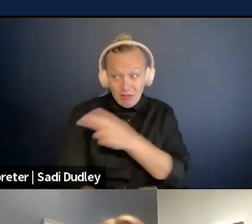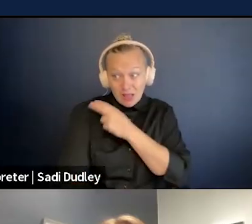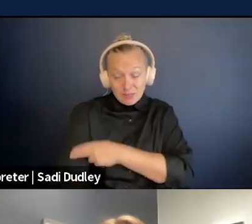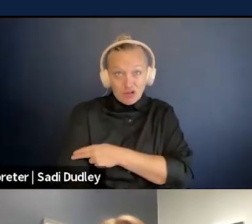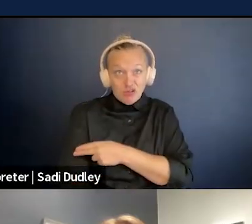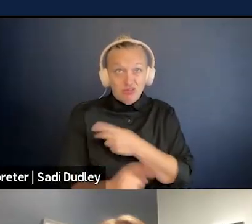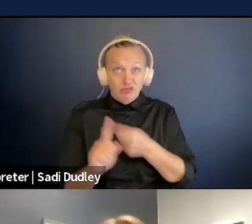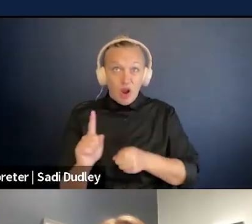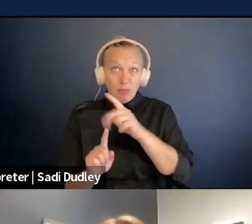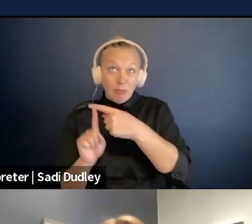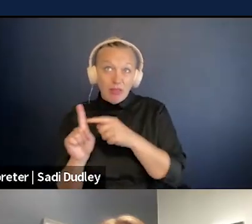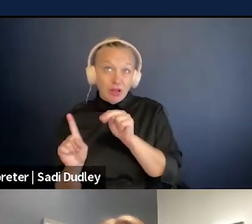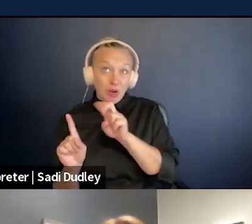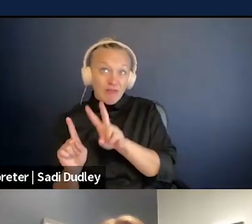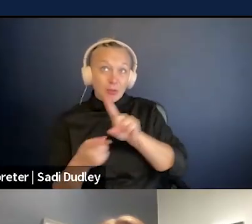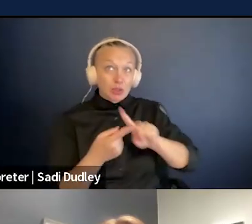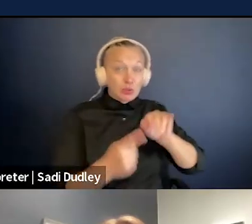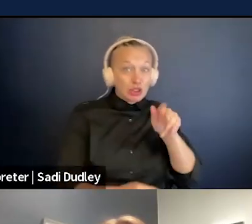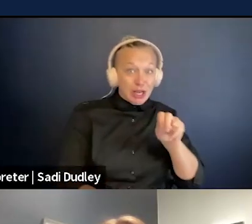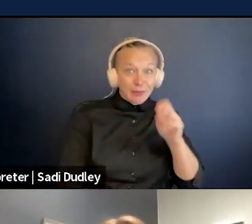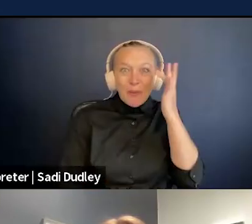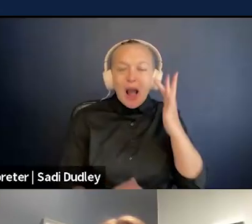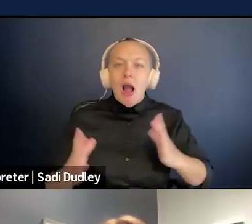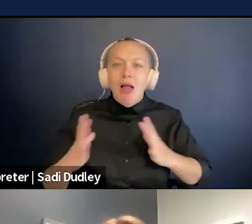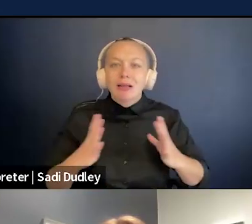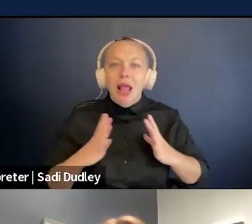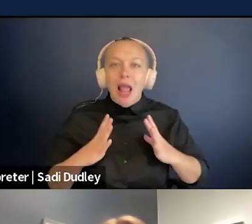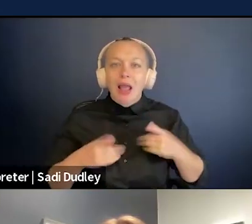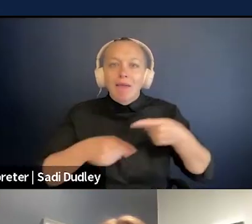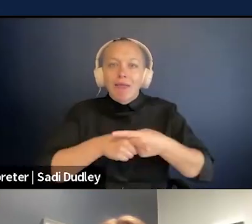Because… the holidays. So I said, let's take Medicaid, patients.